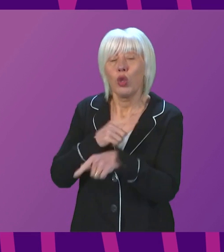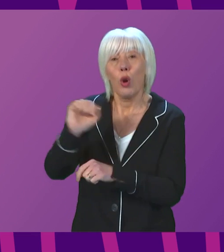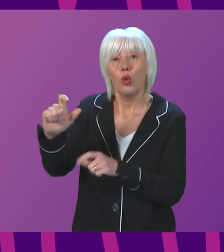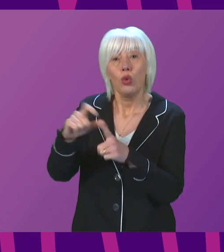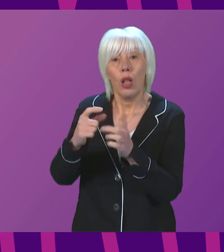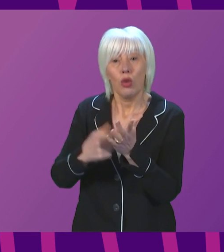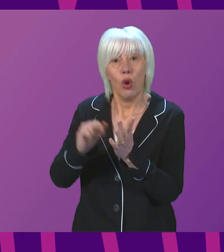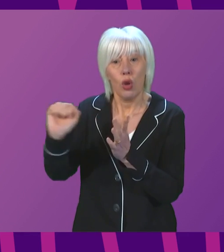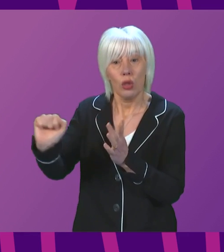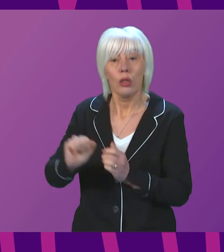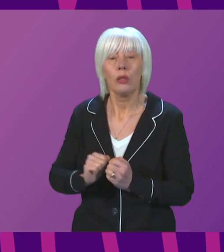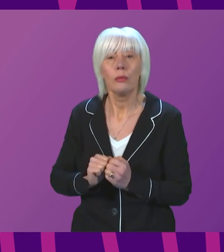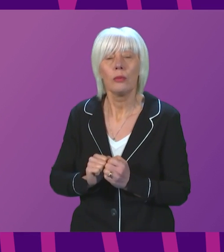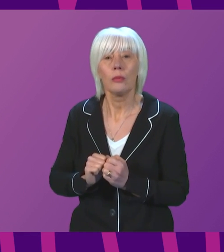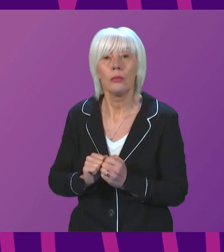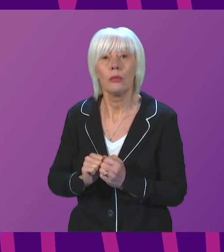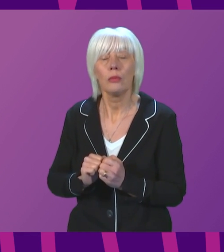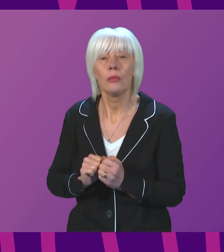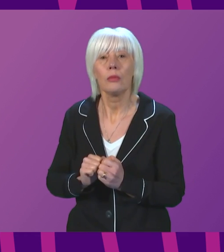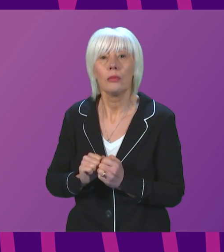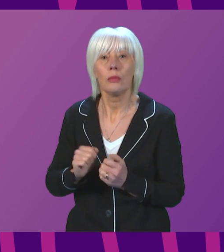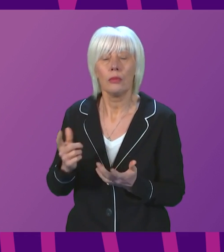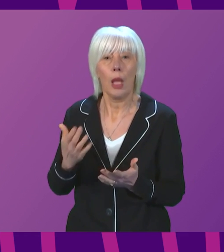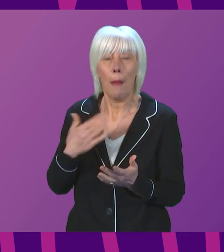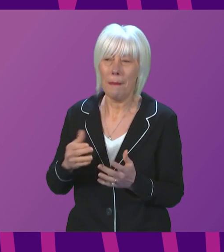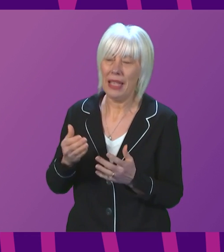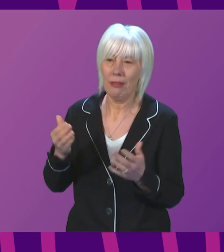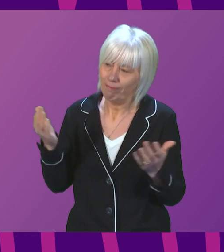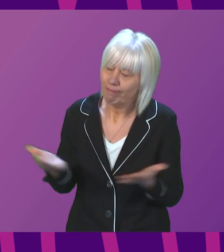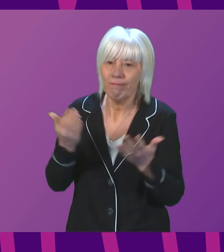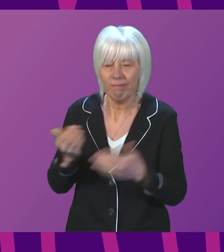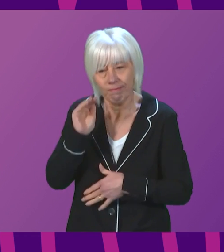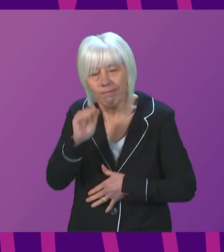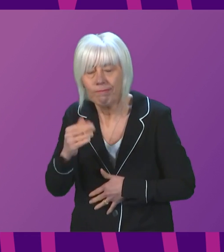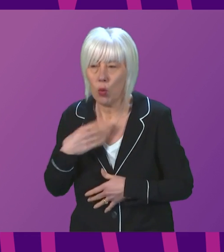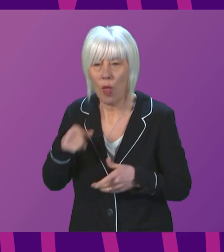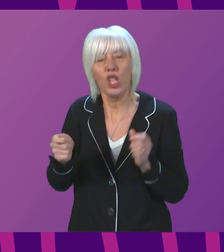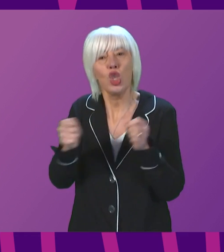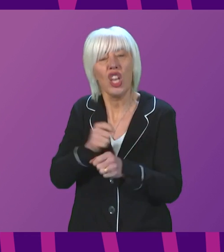that the fact that he has been urging that change for weeks is not a demonstration that